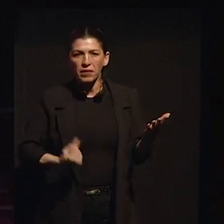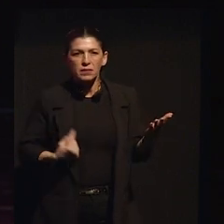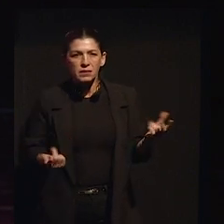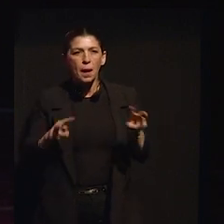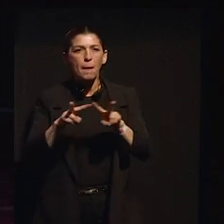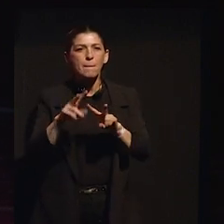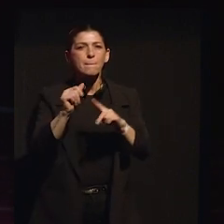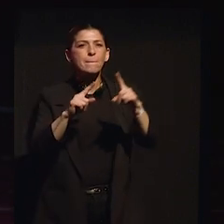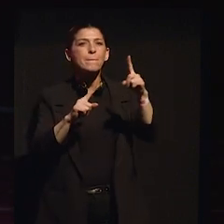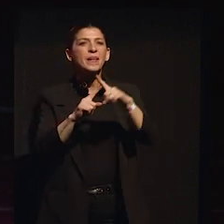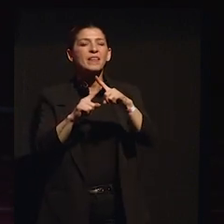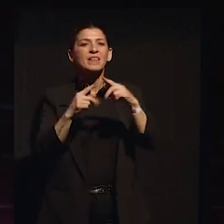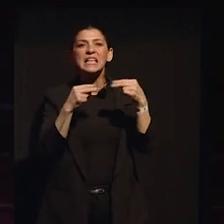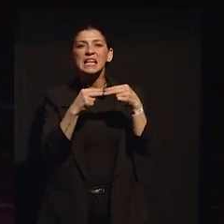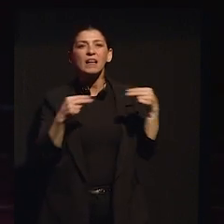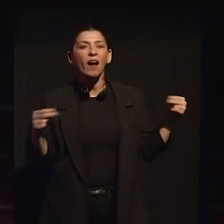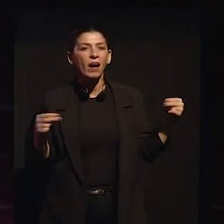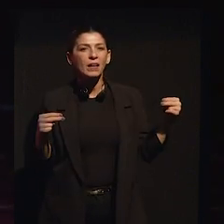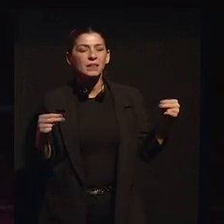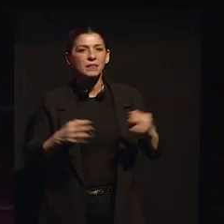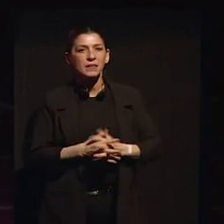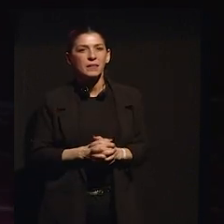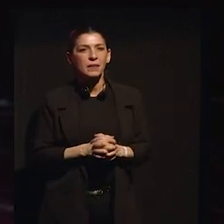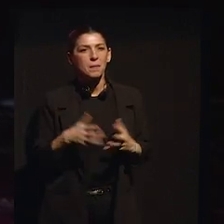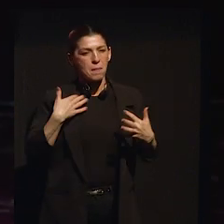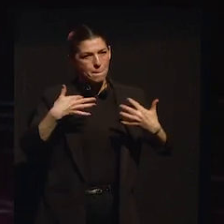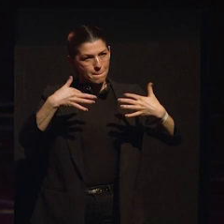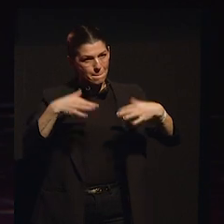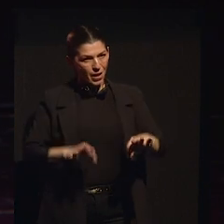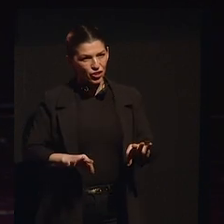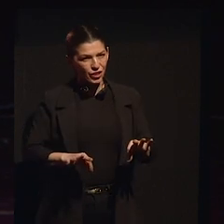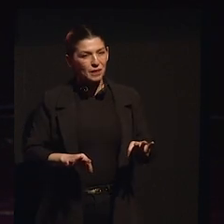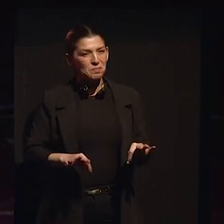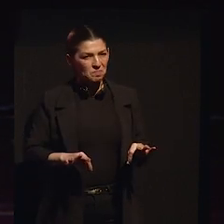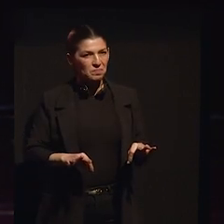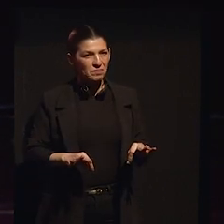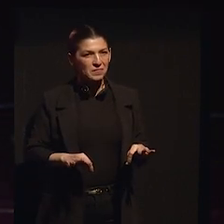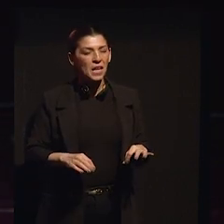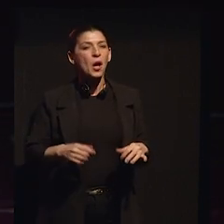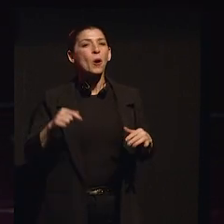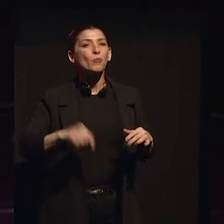We wrote a mythology?! It must sound a bit strange, but it’s something you can write: a myth, a story.